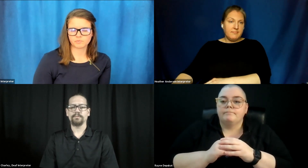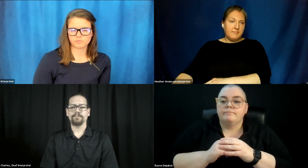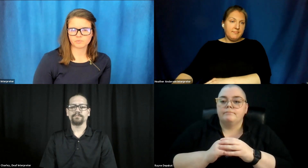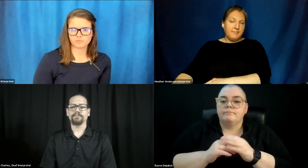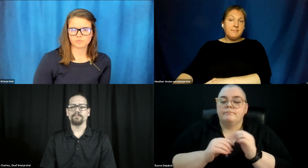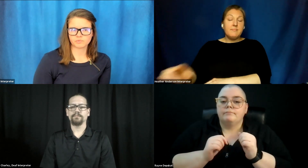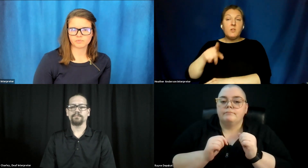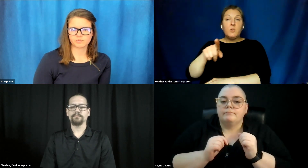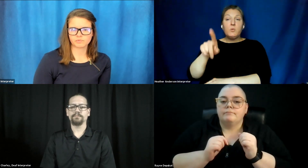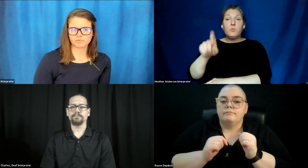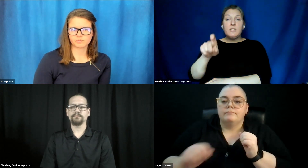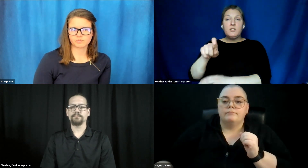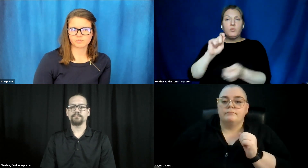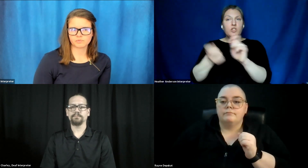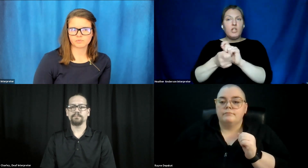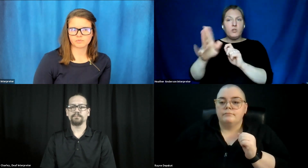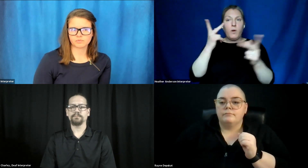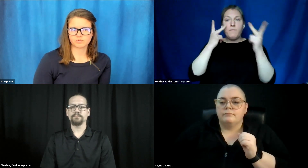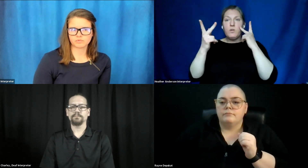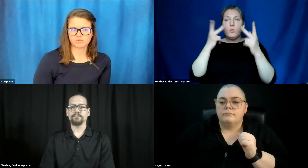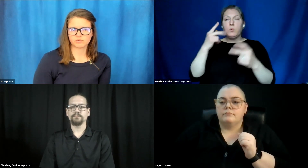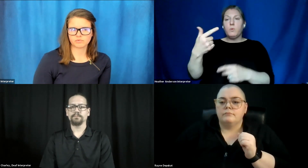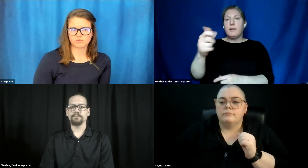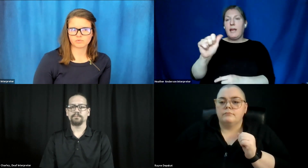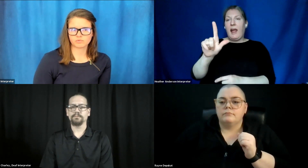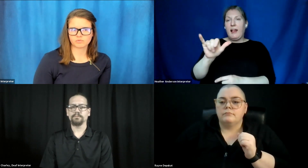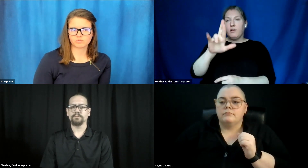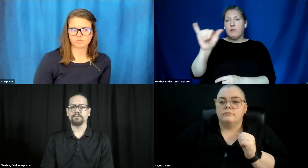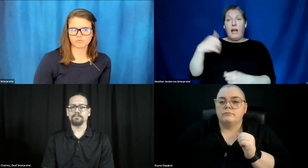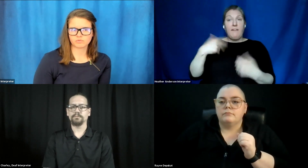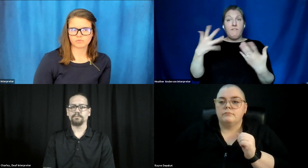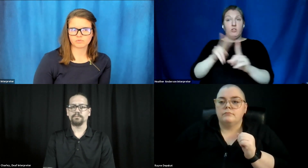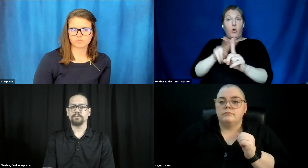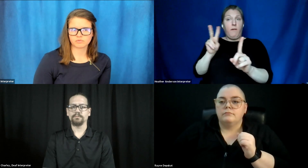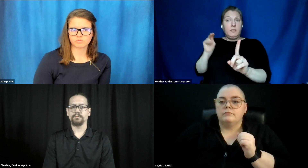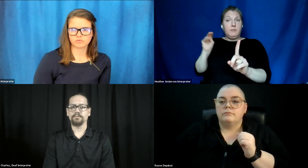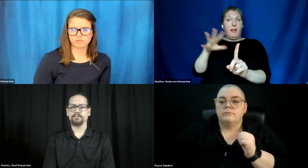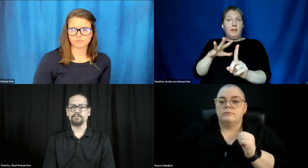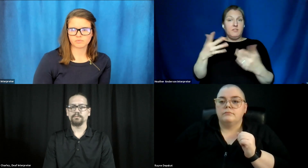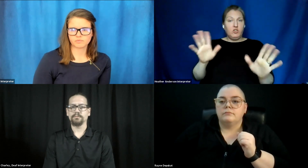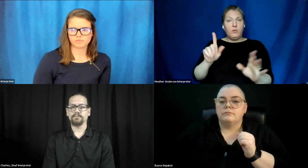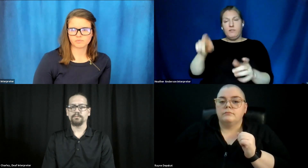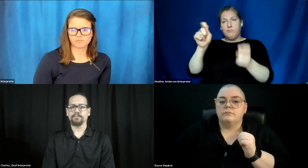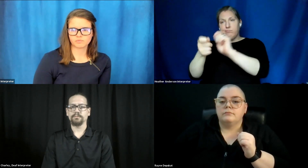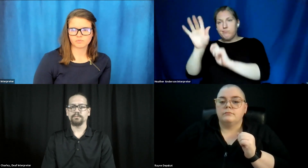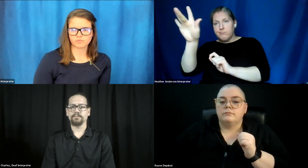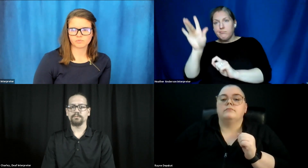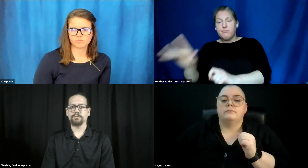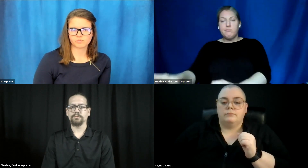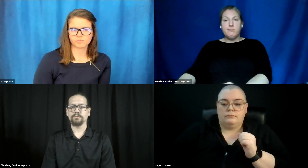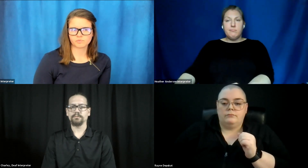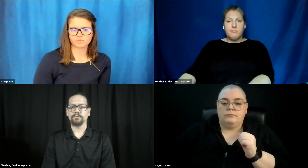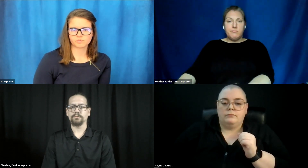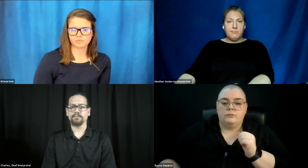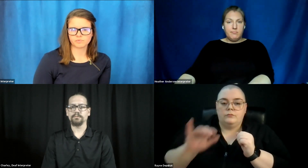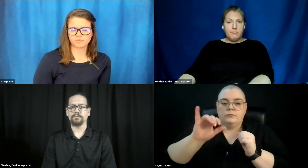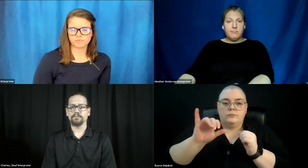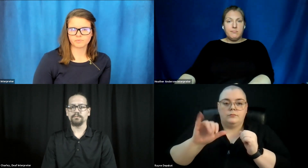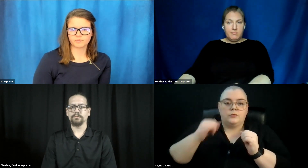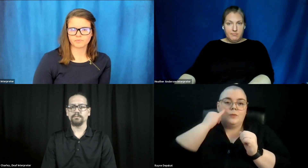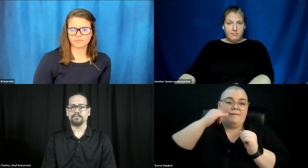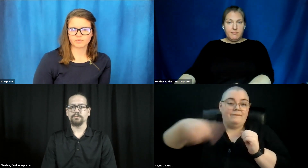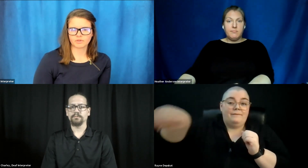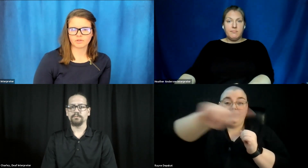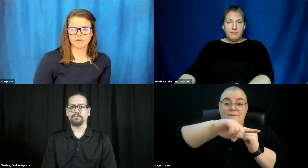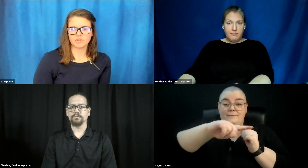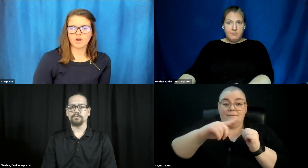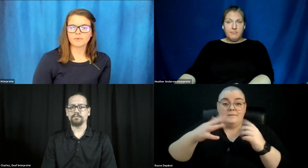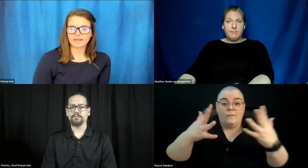You would need to change your viewpoint to gallery view, I have removed the spotlight from you.